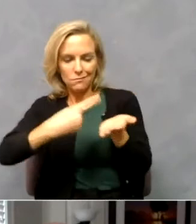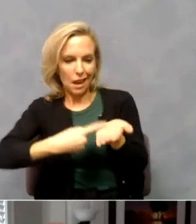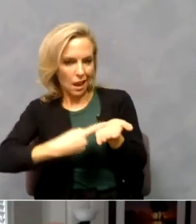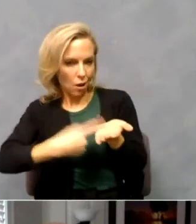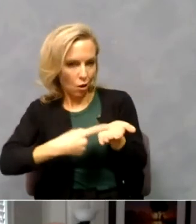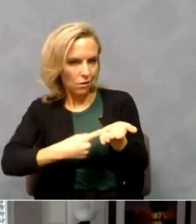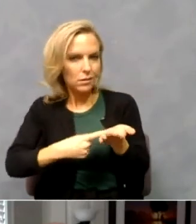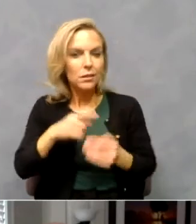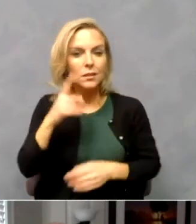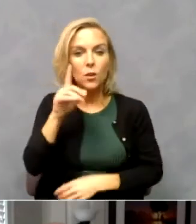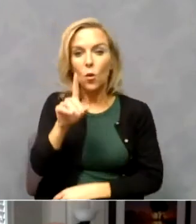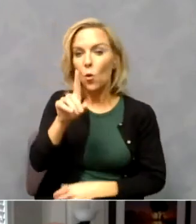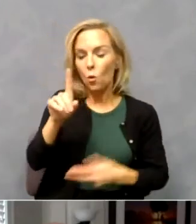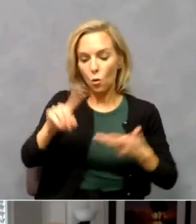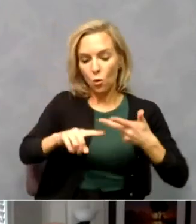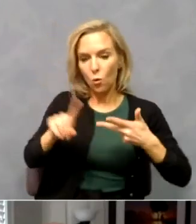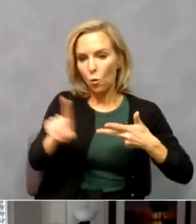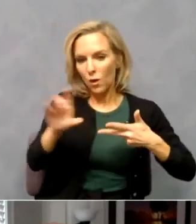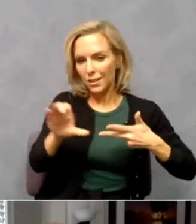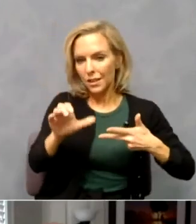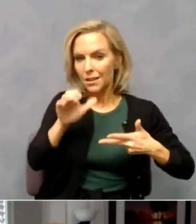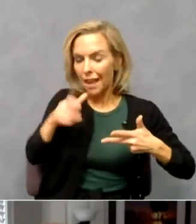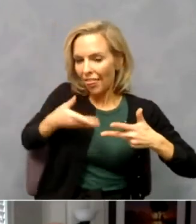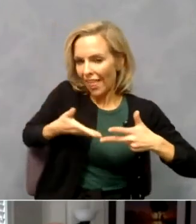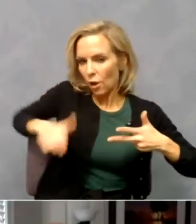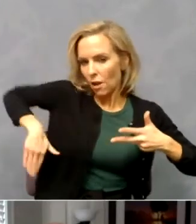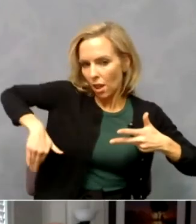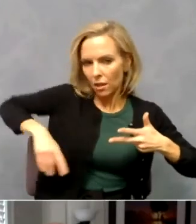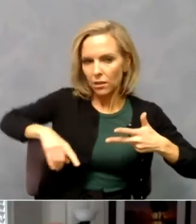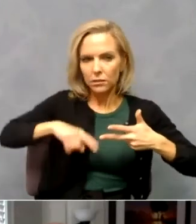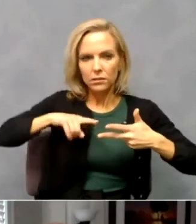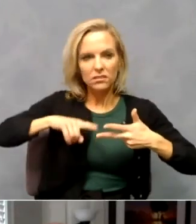we're not there yet, the population is staggeringly enormous. If you look at